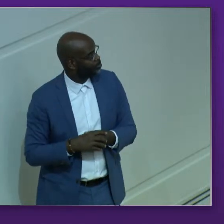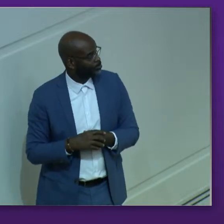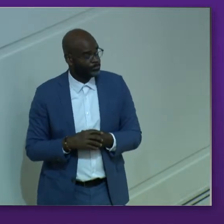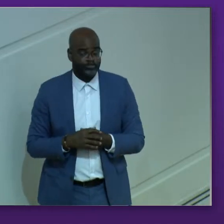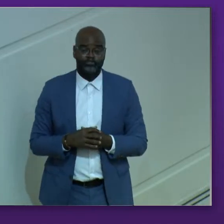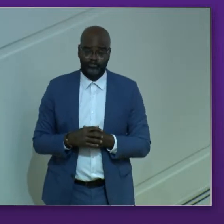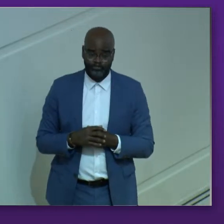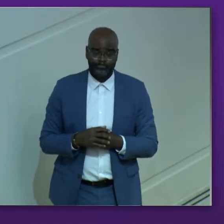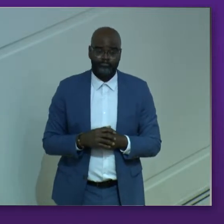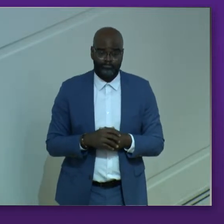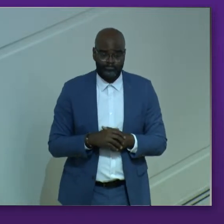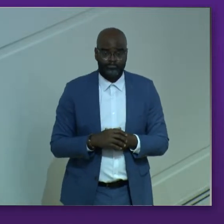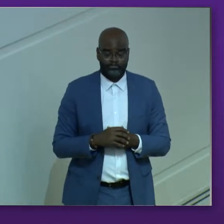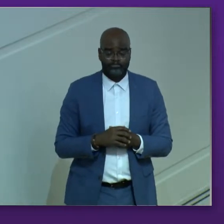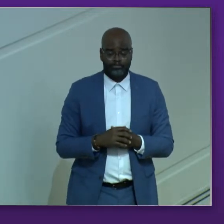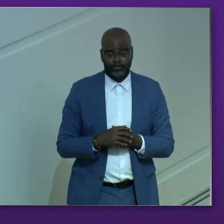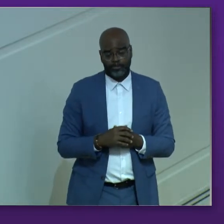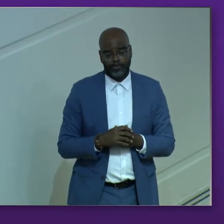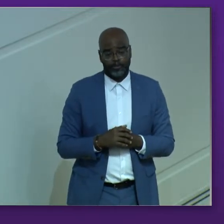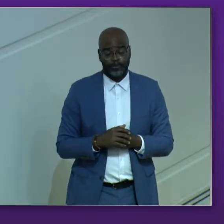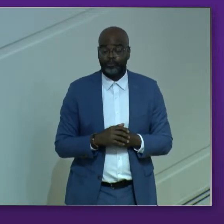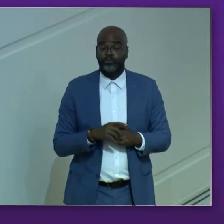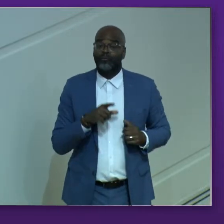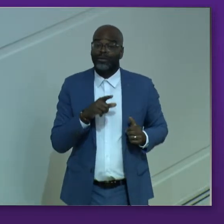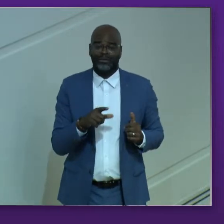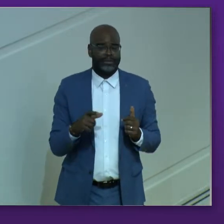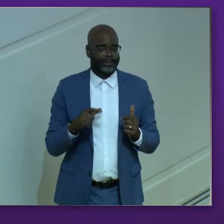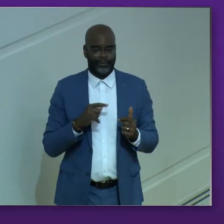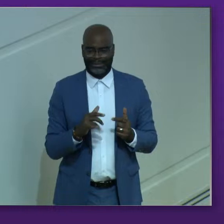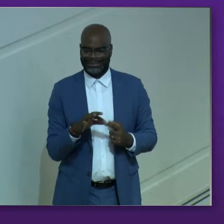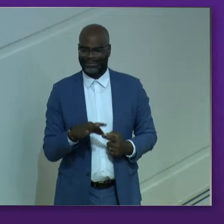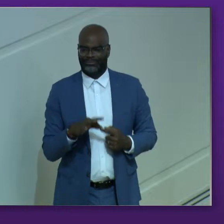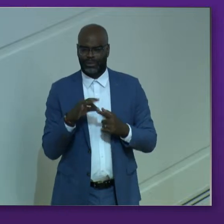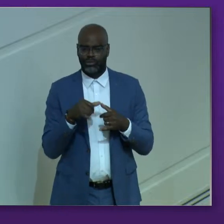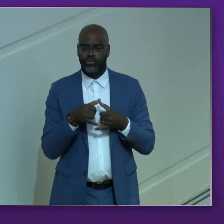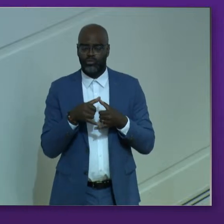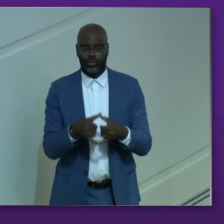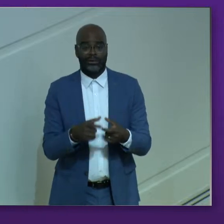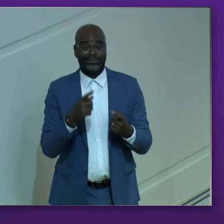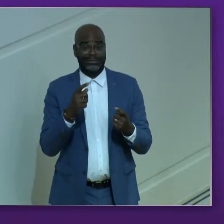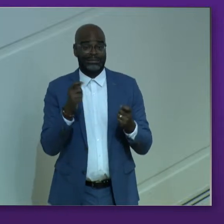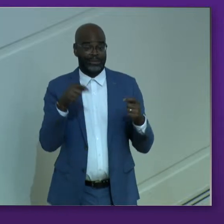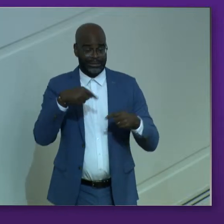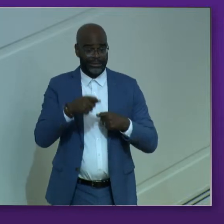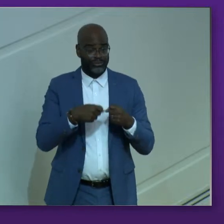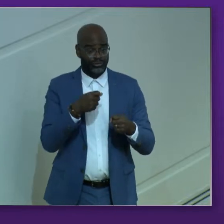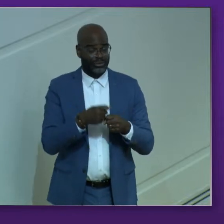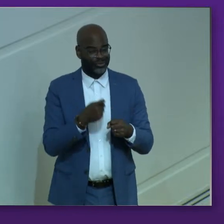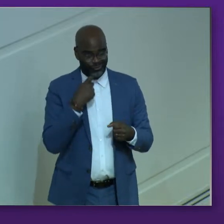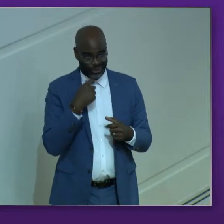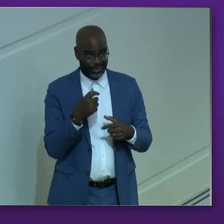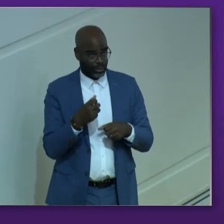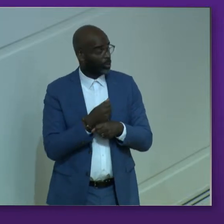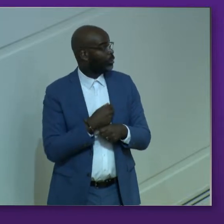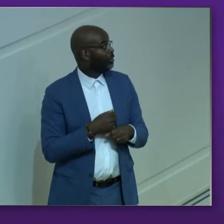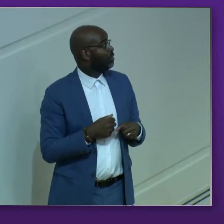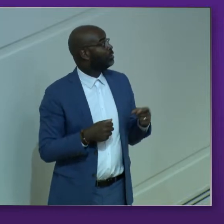FOCUSED ON STUDENT SUCCESS IS PROFESSOR . [LISTING NAMES] OF THE ENGLISH AND READING DEPARTMENT .